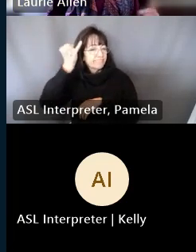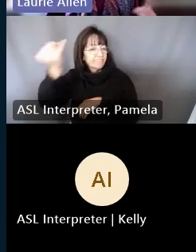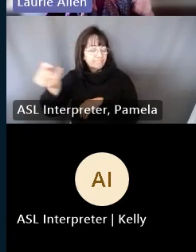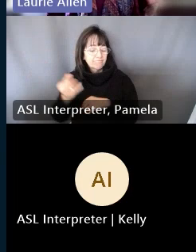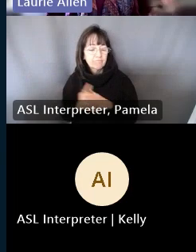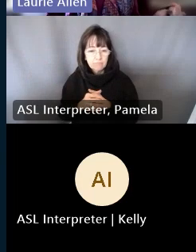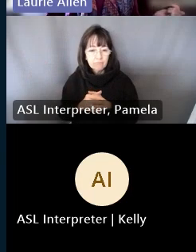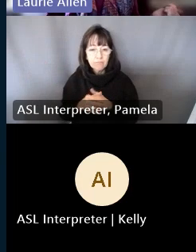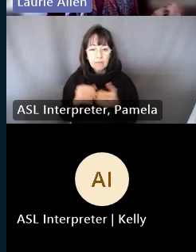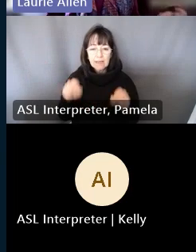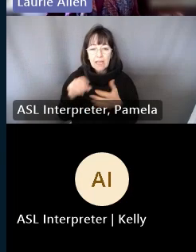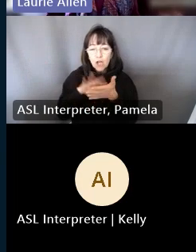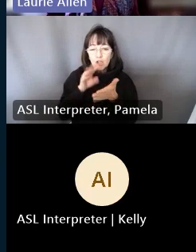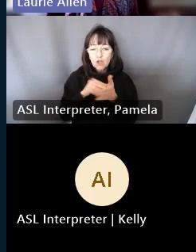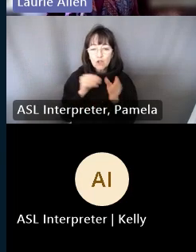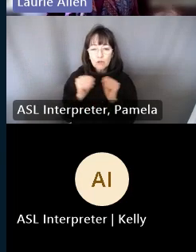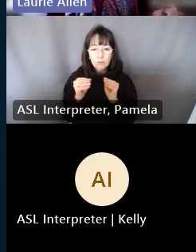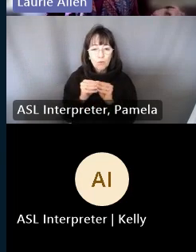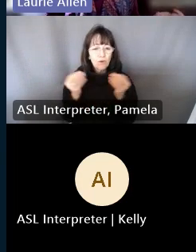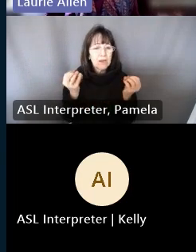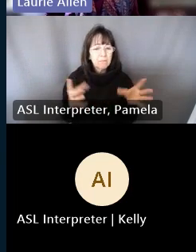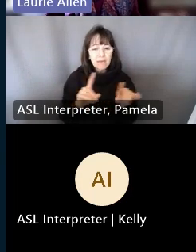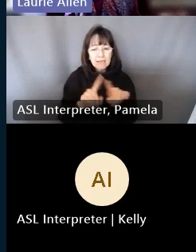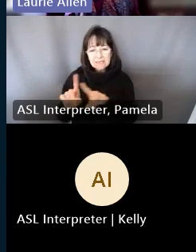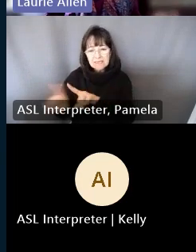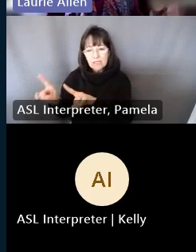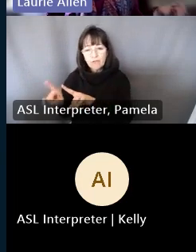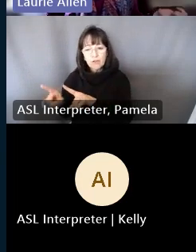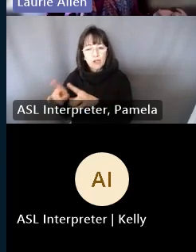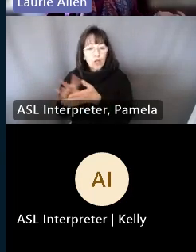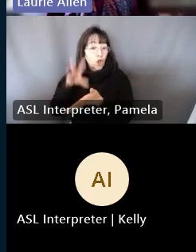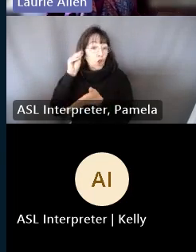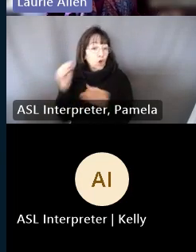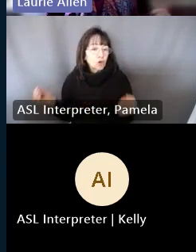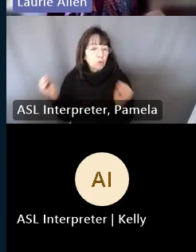And then we've got a lot of different learn more links here as well.